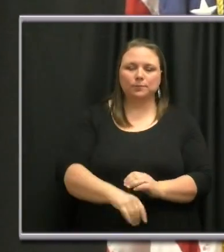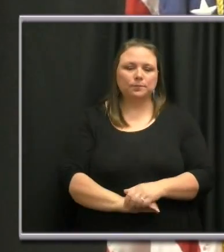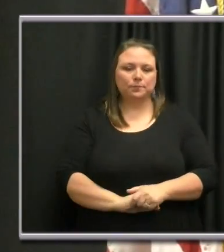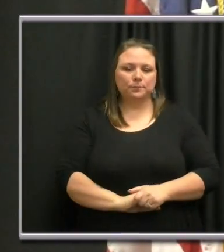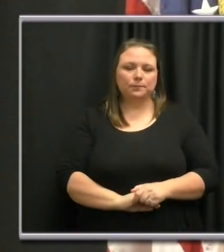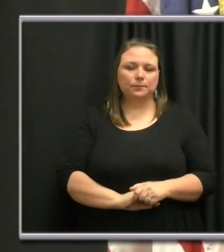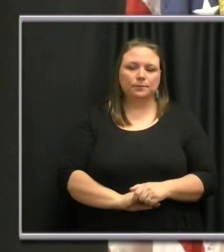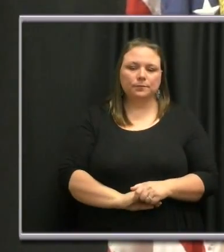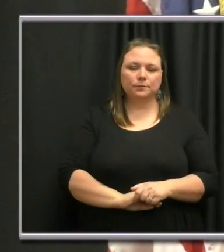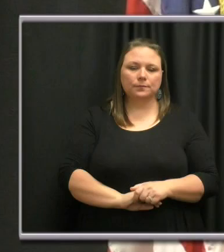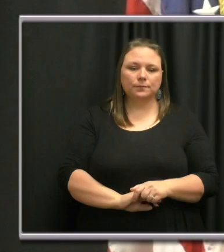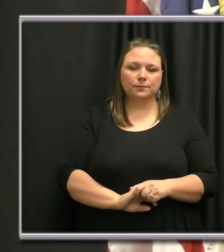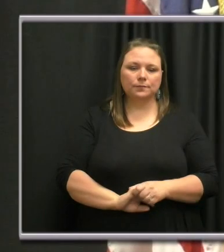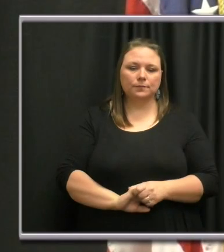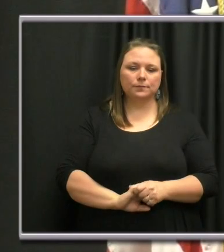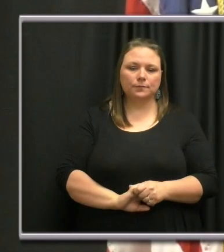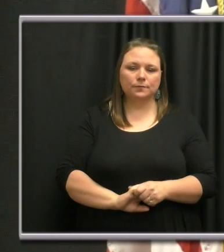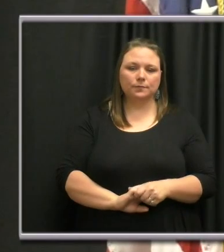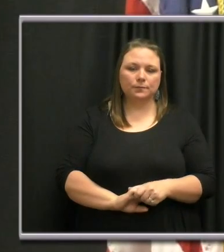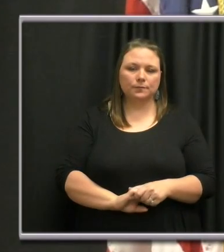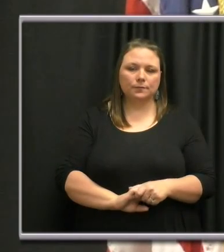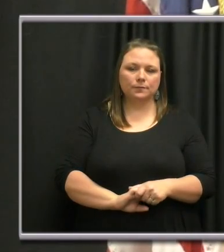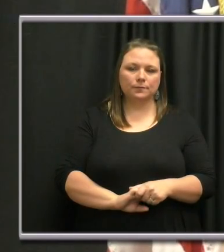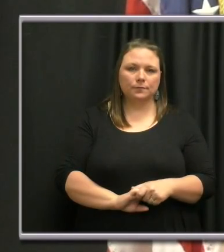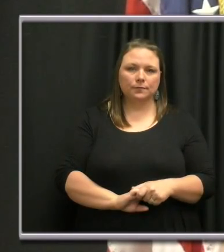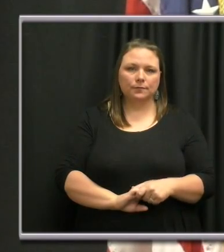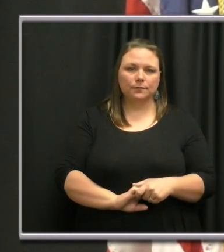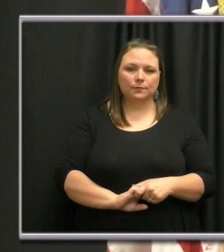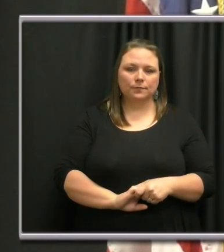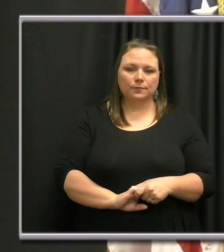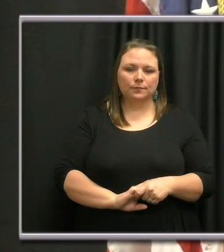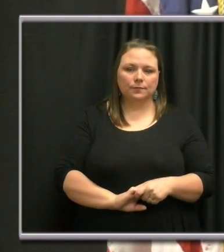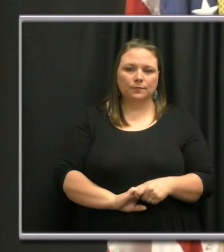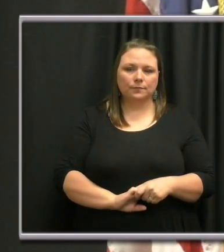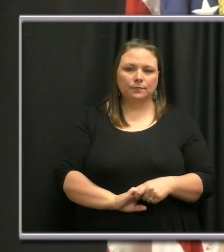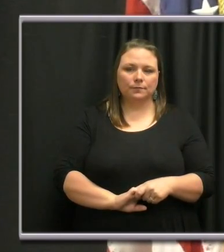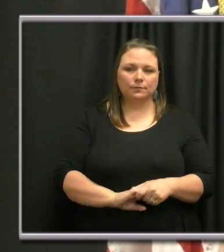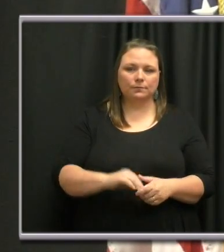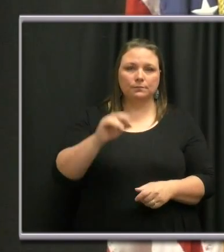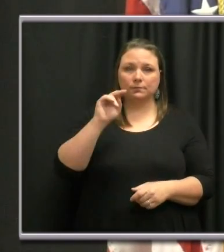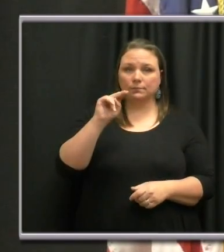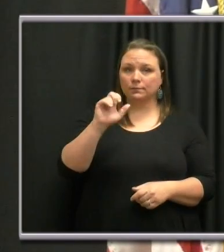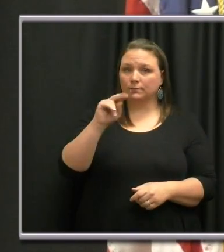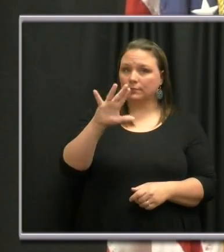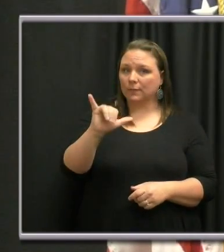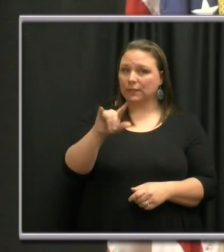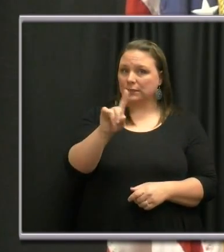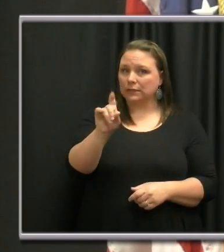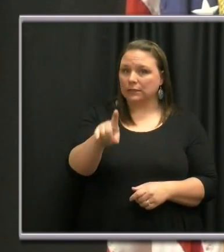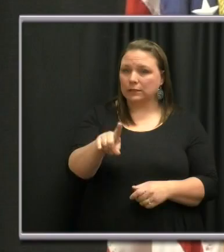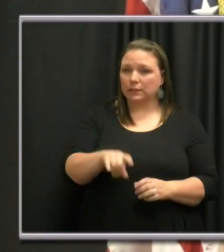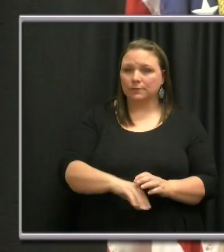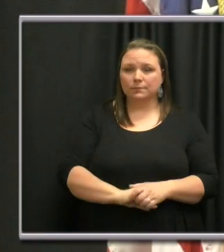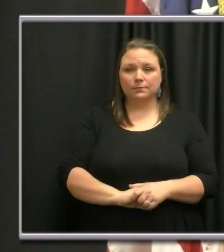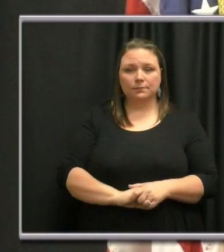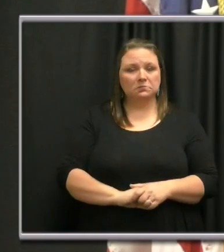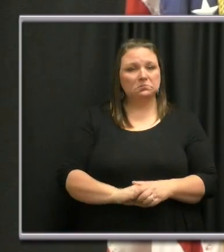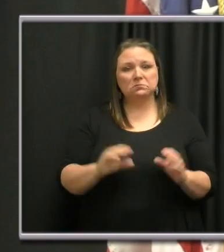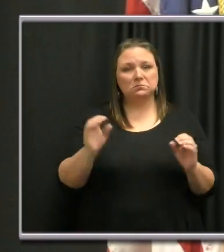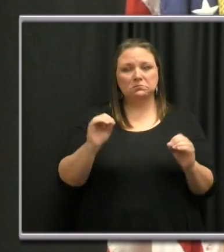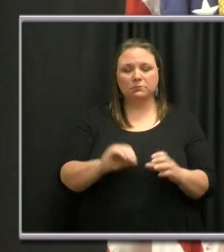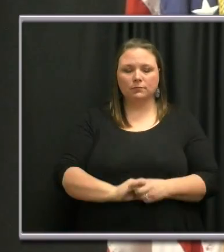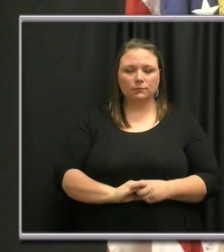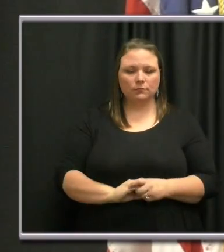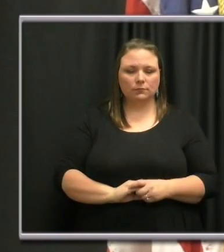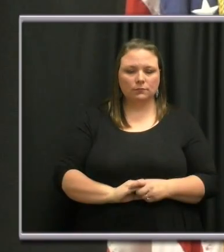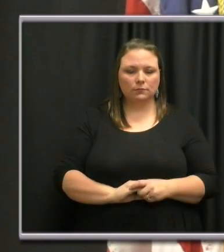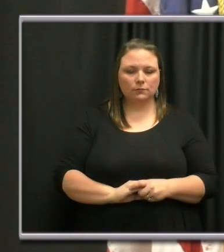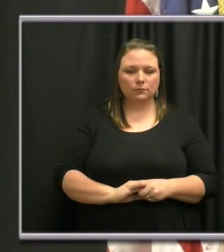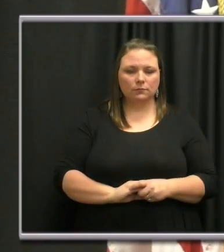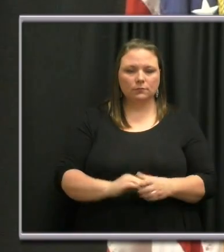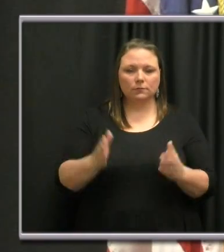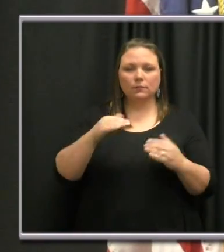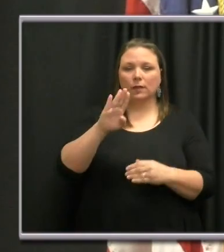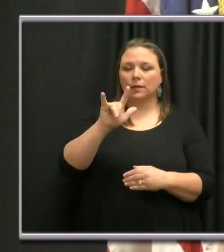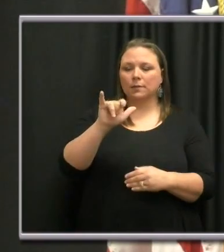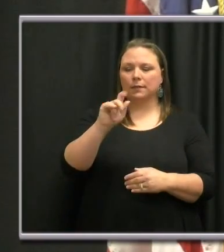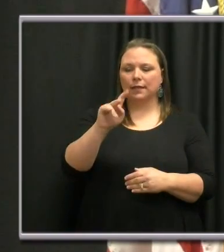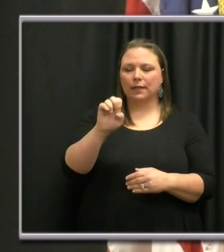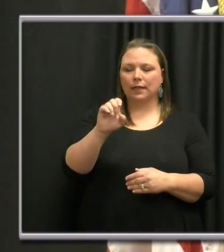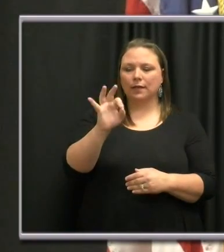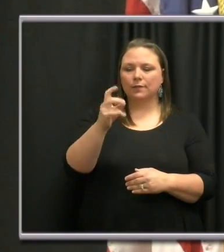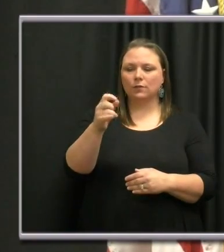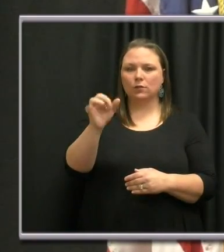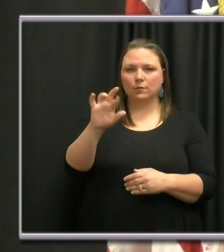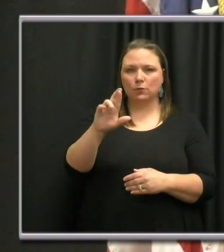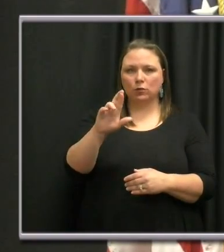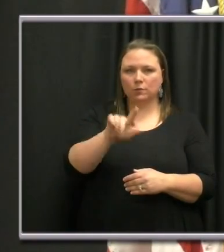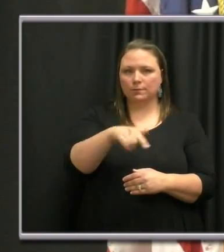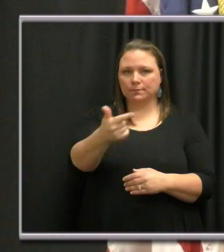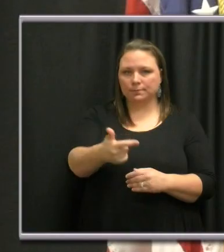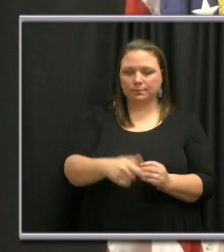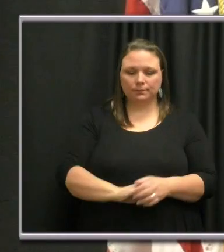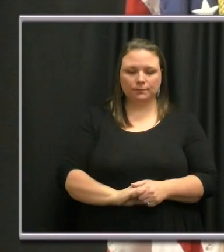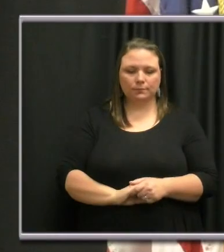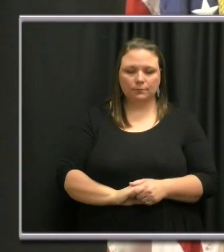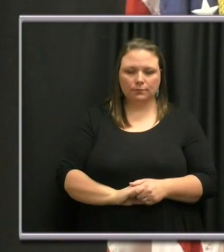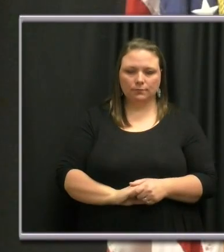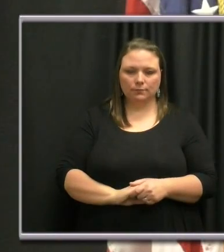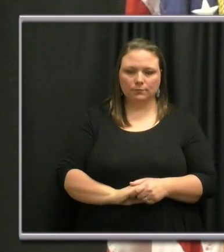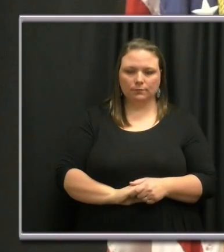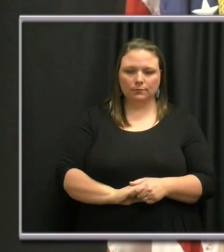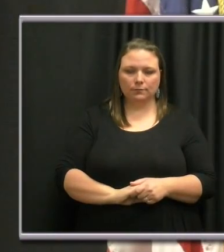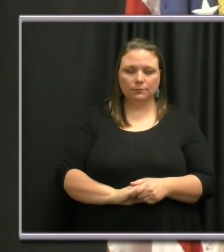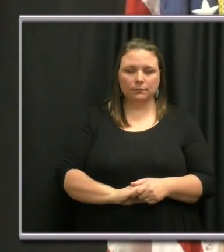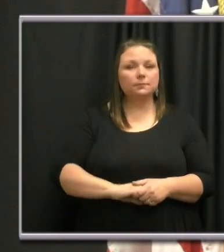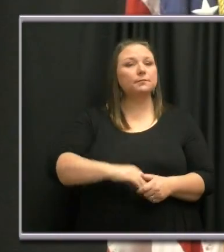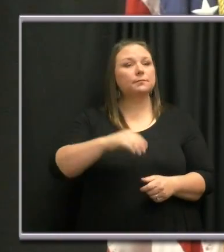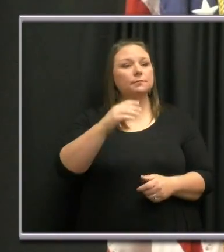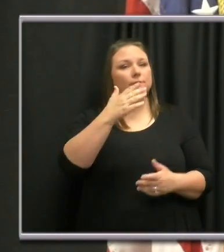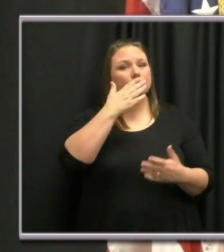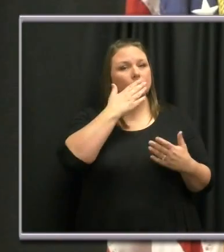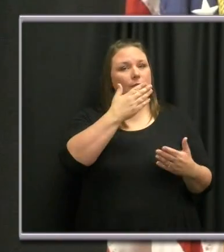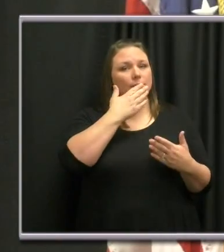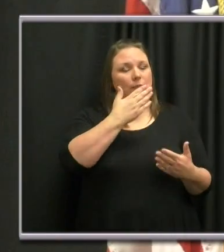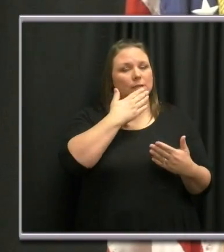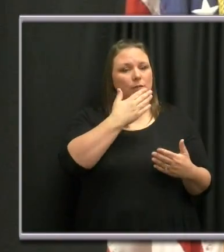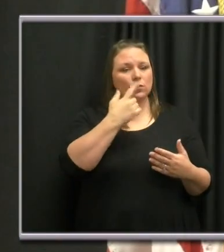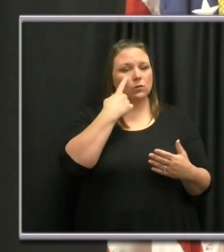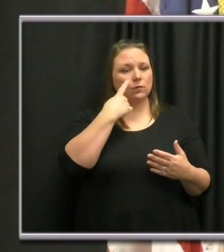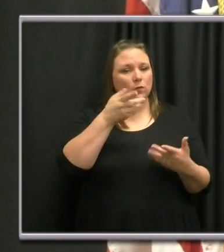SIMMONS COLONISING. NANCY.